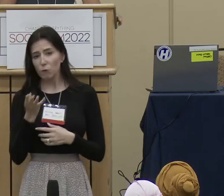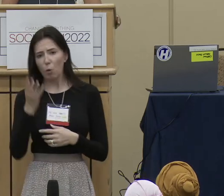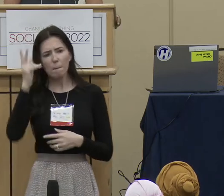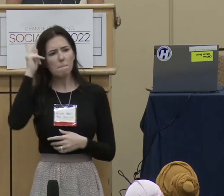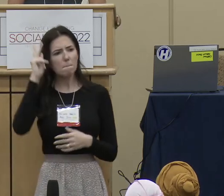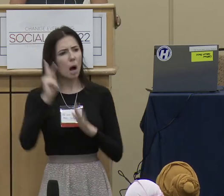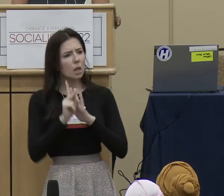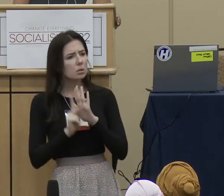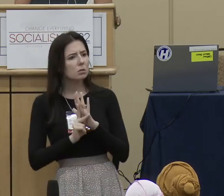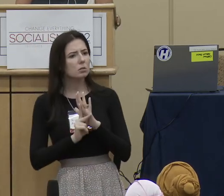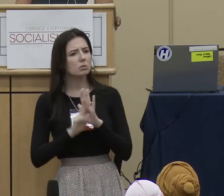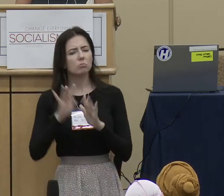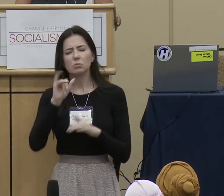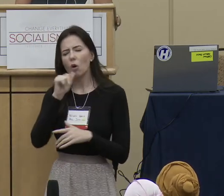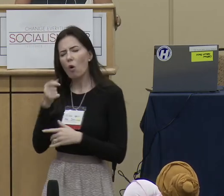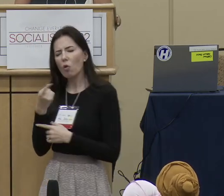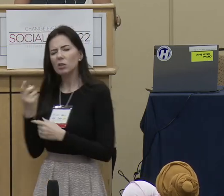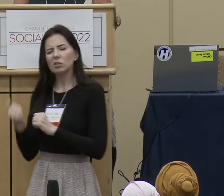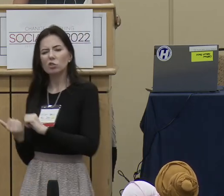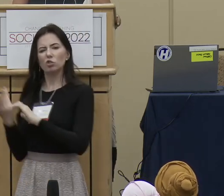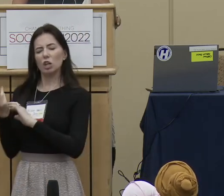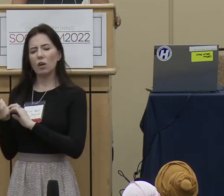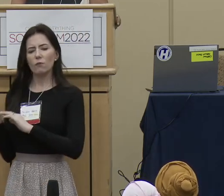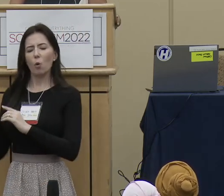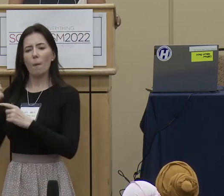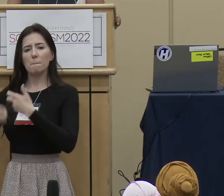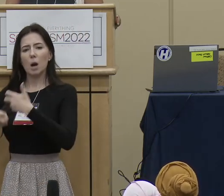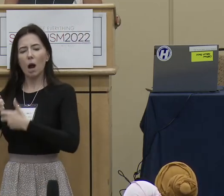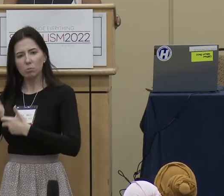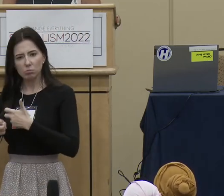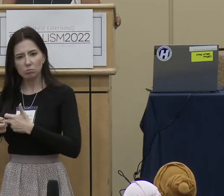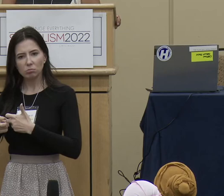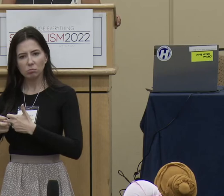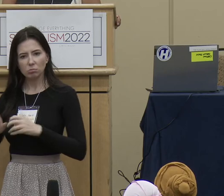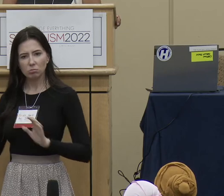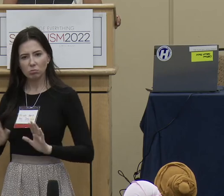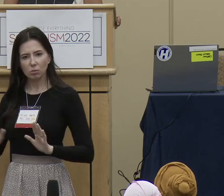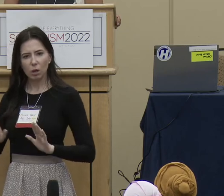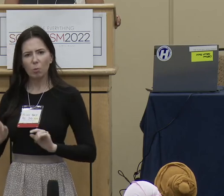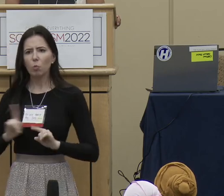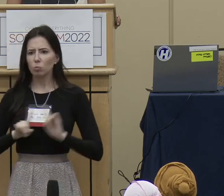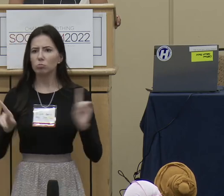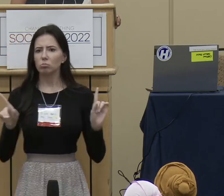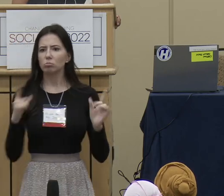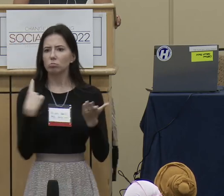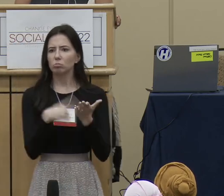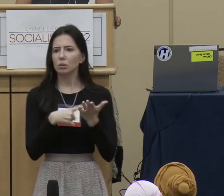not only need to change some things, a few policies, address